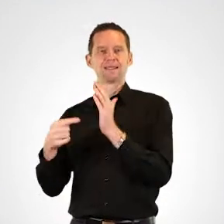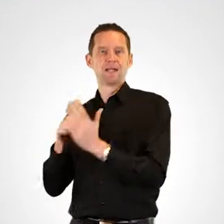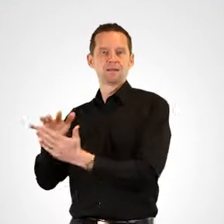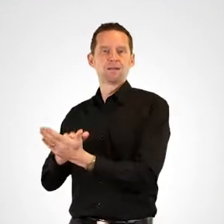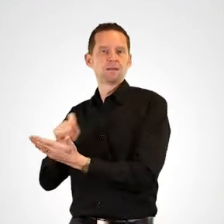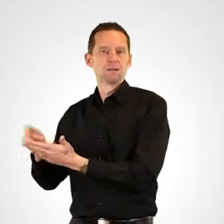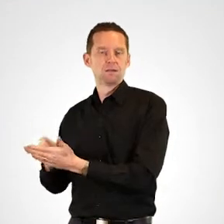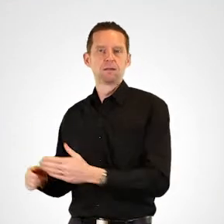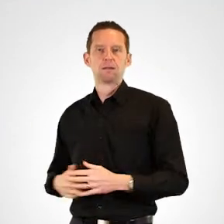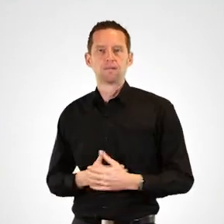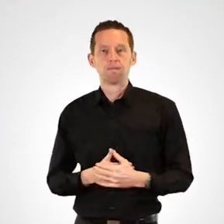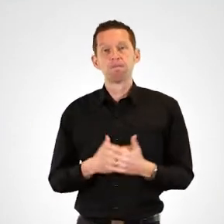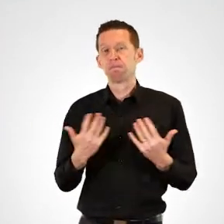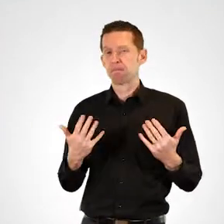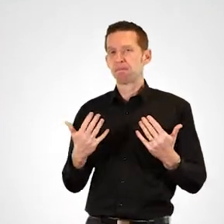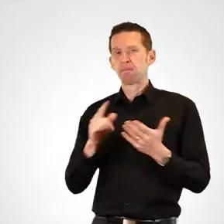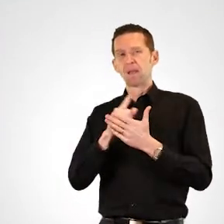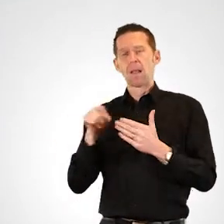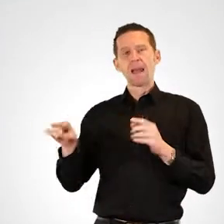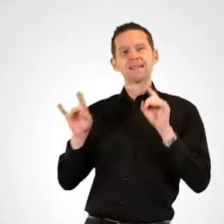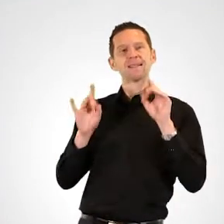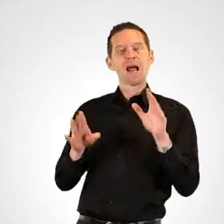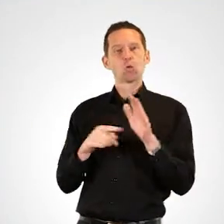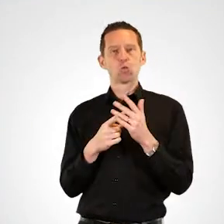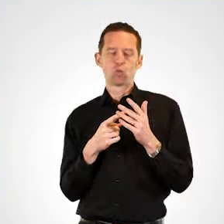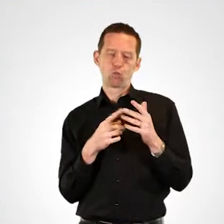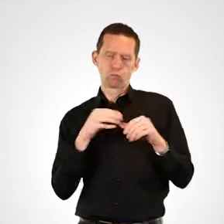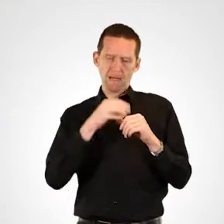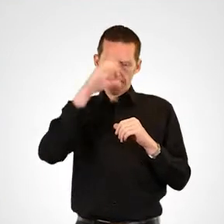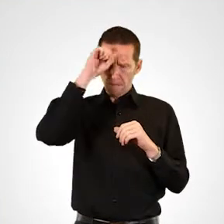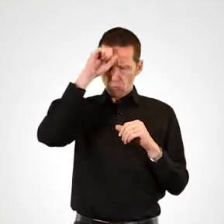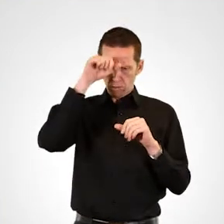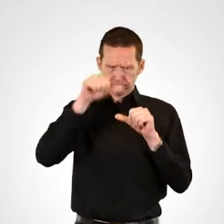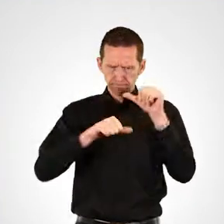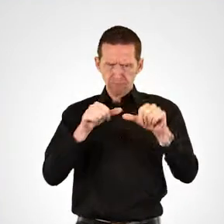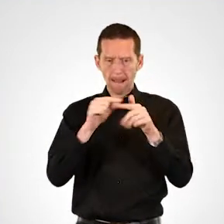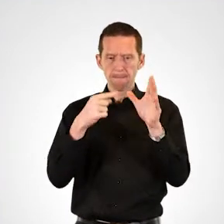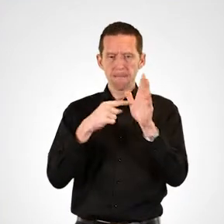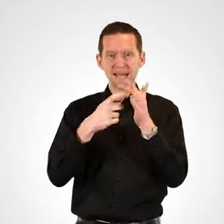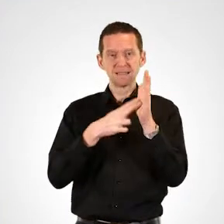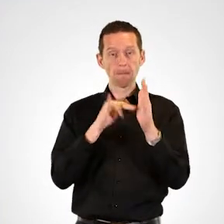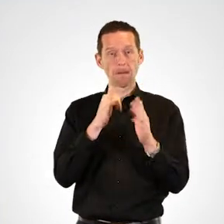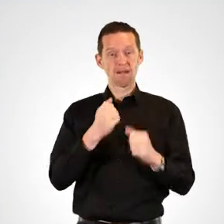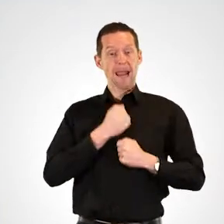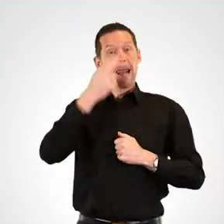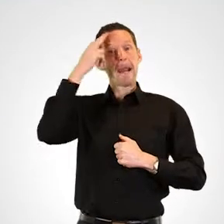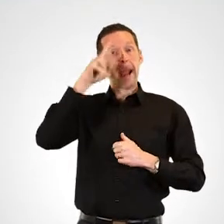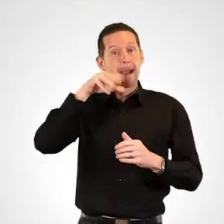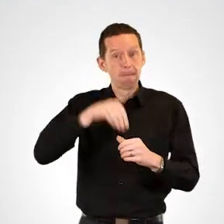Often they will, at this stage, start to include some memorised patterns, often their own name, because it's been practised.